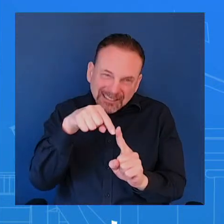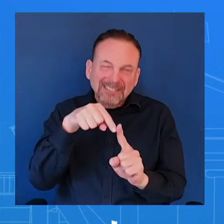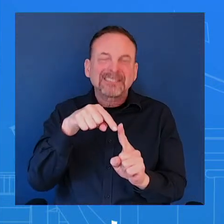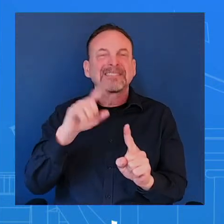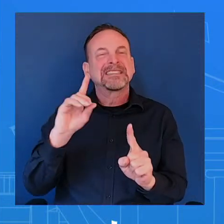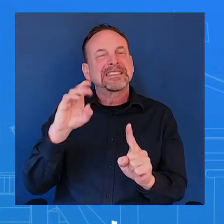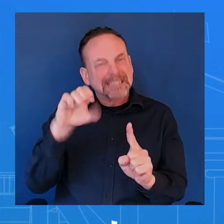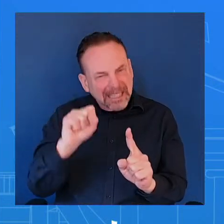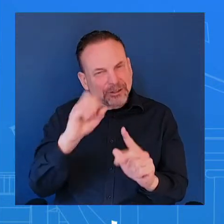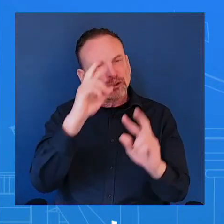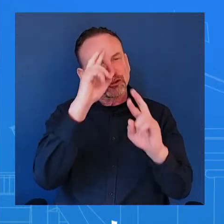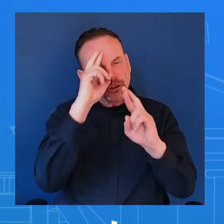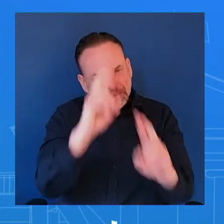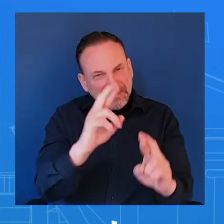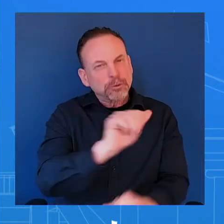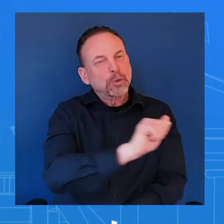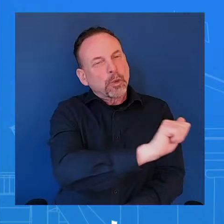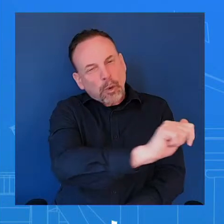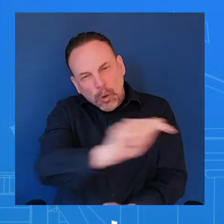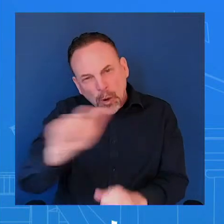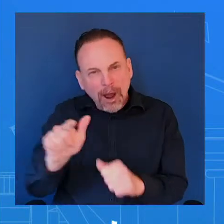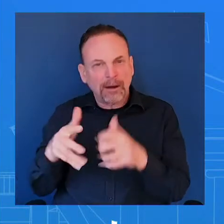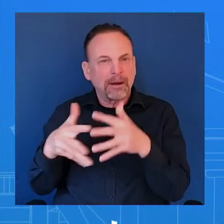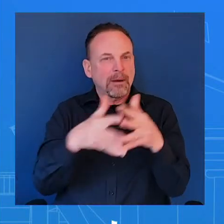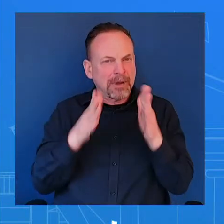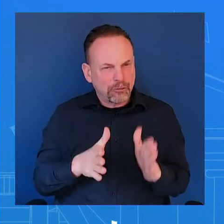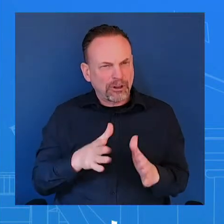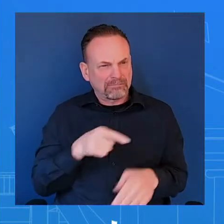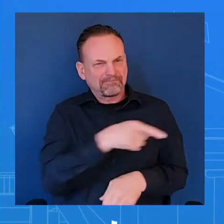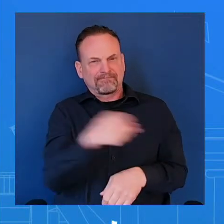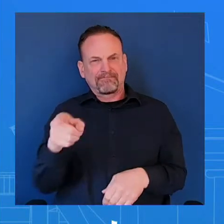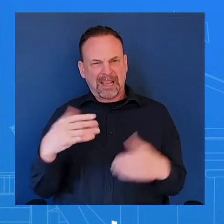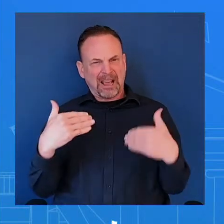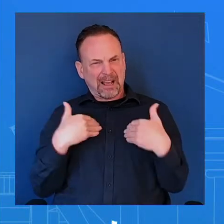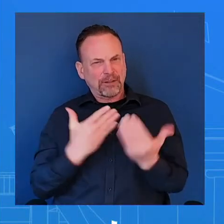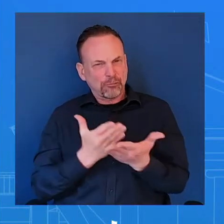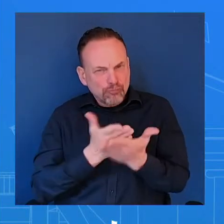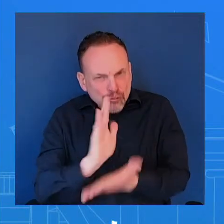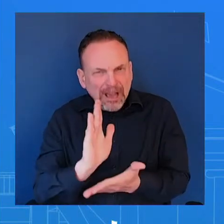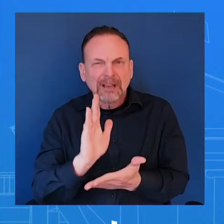And we're going to continue to have these conversations, obviously, with that community. Go ahead, Nancy. The Press: Thank you.